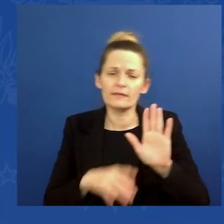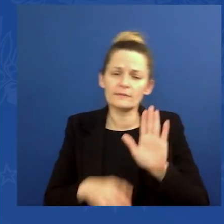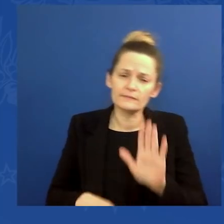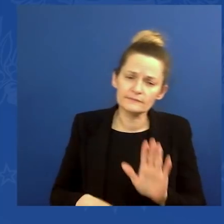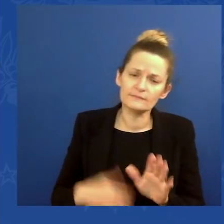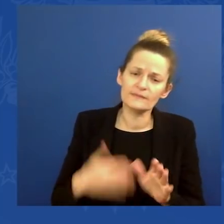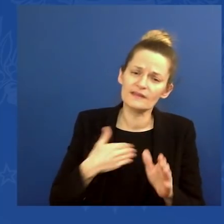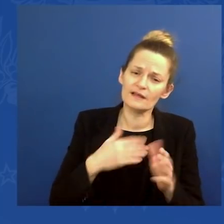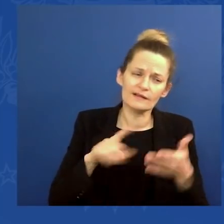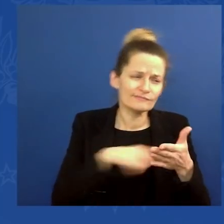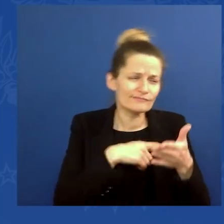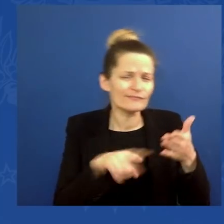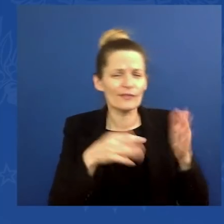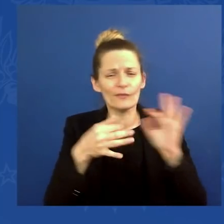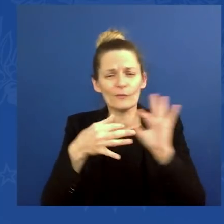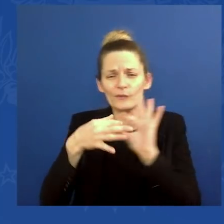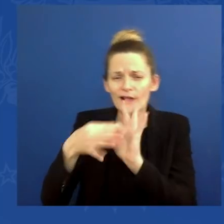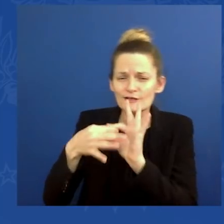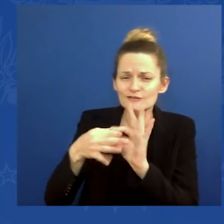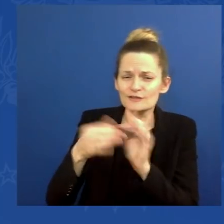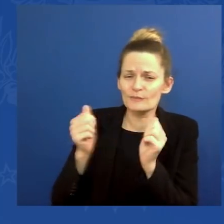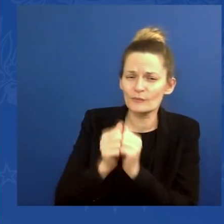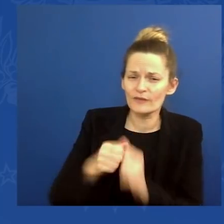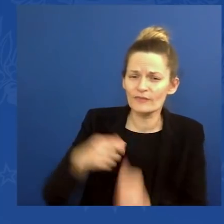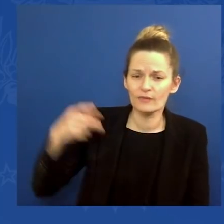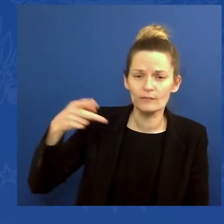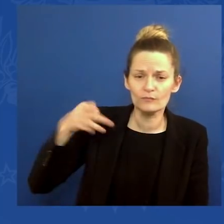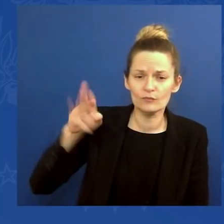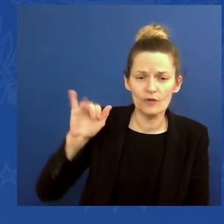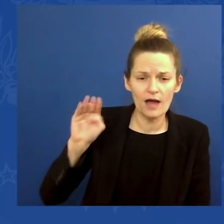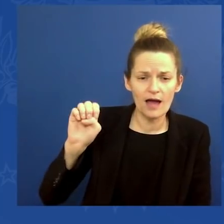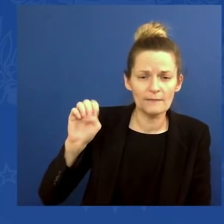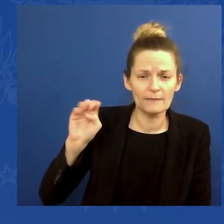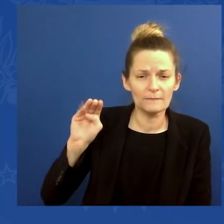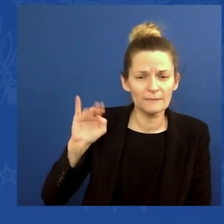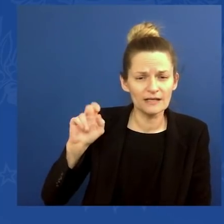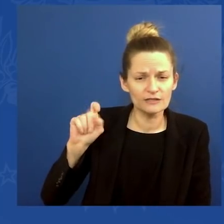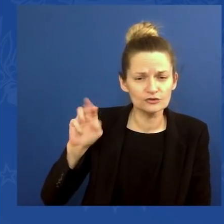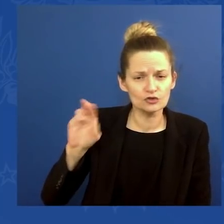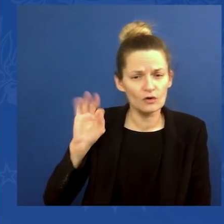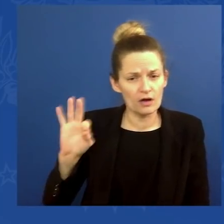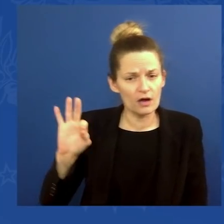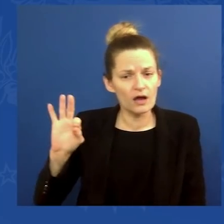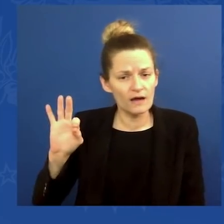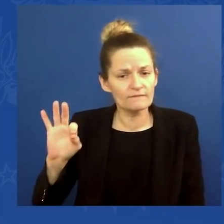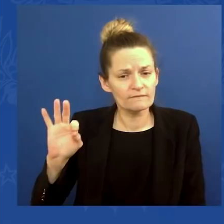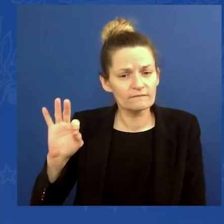with the Prime Minister of Great Britain, Boris. We always kid each other when we see each other.